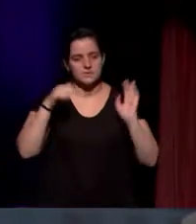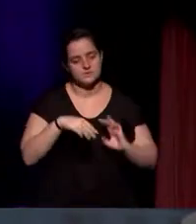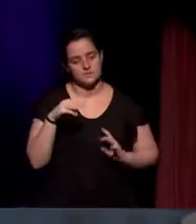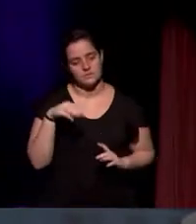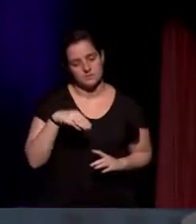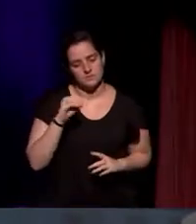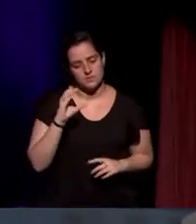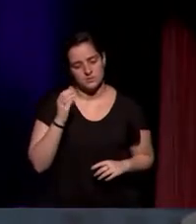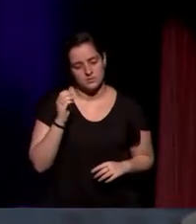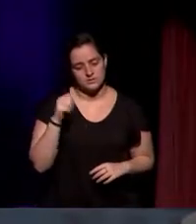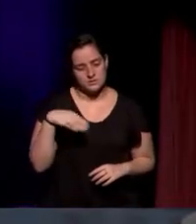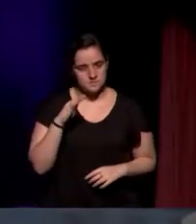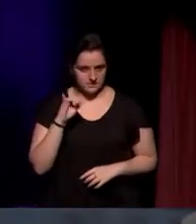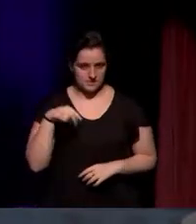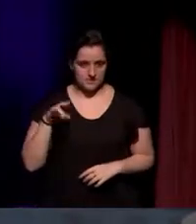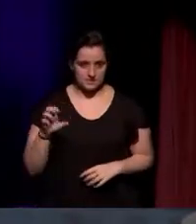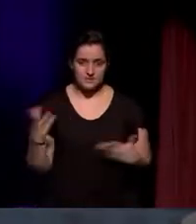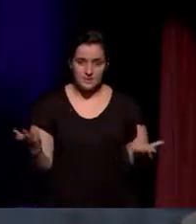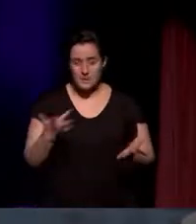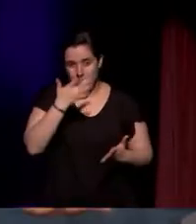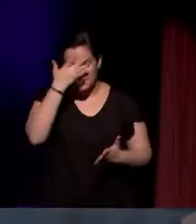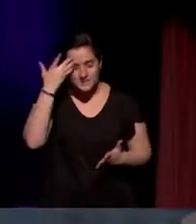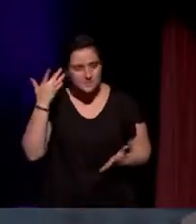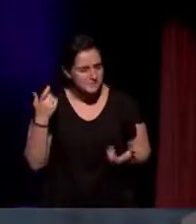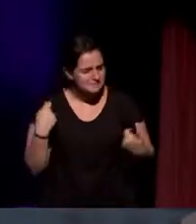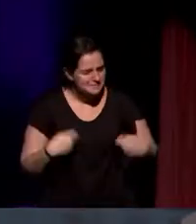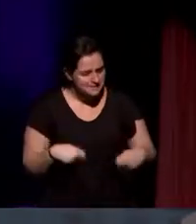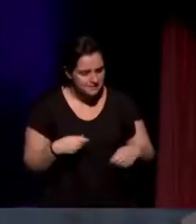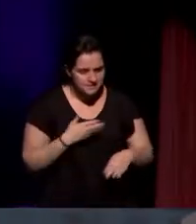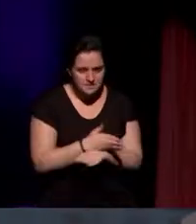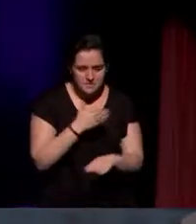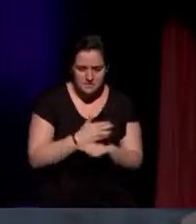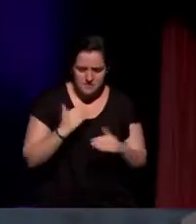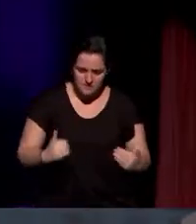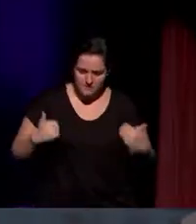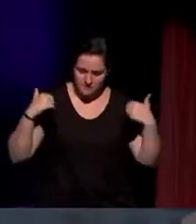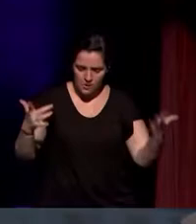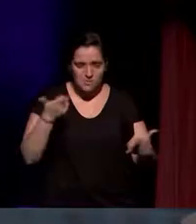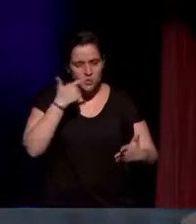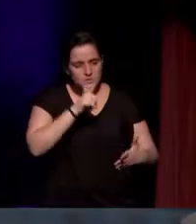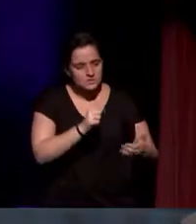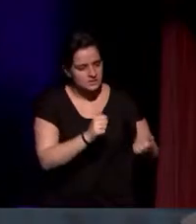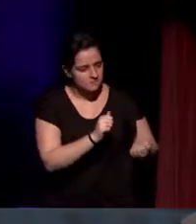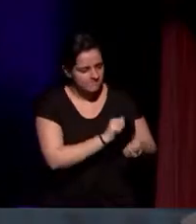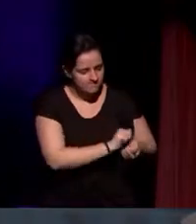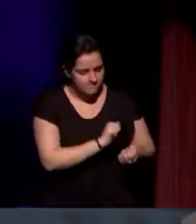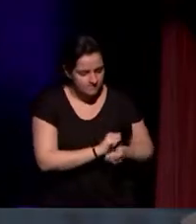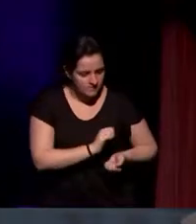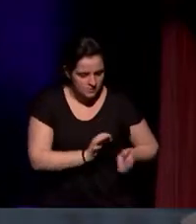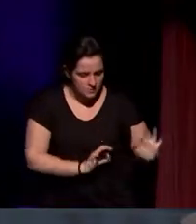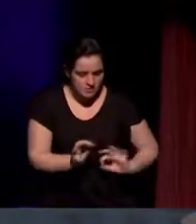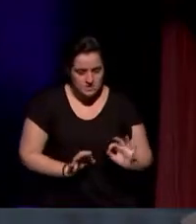So people had to go outside to get organized because they could not to do within the country